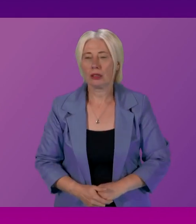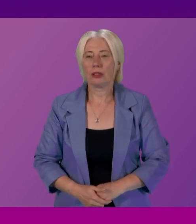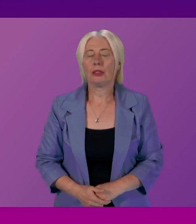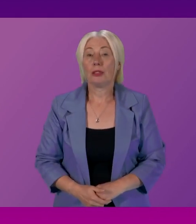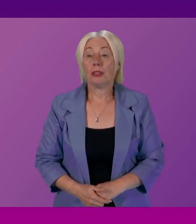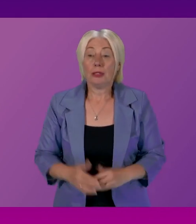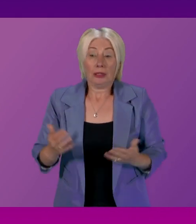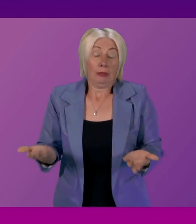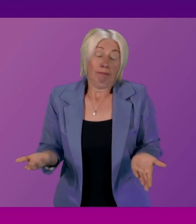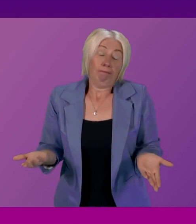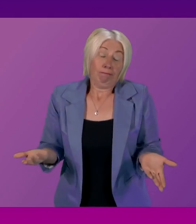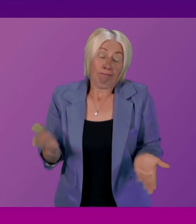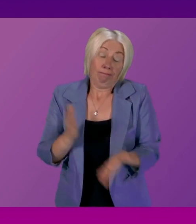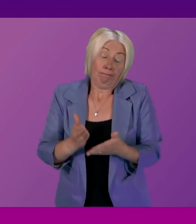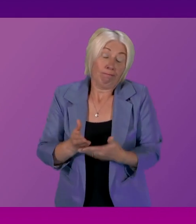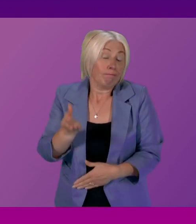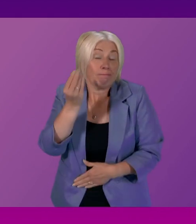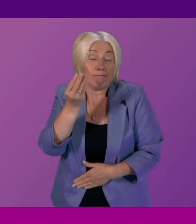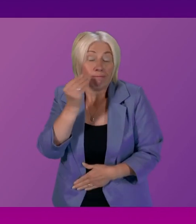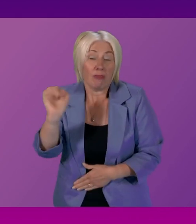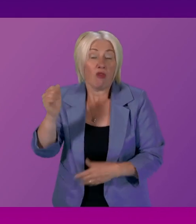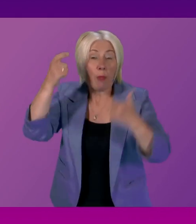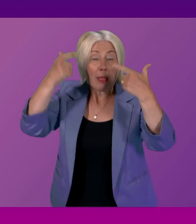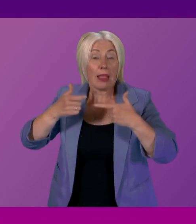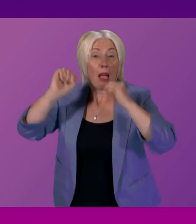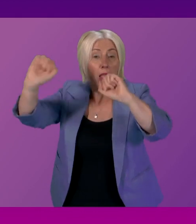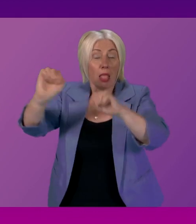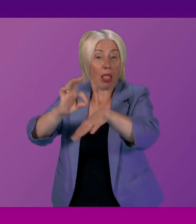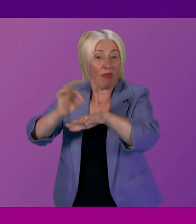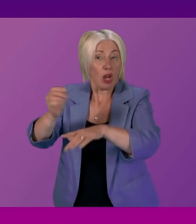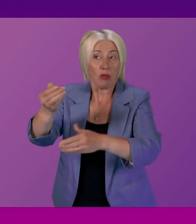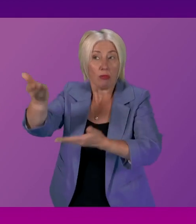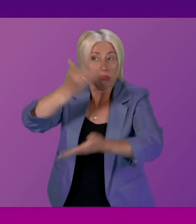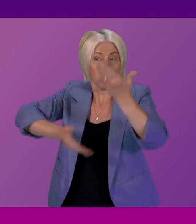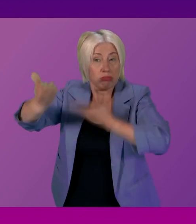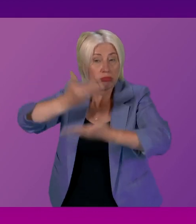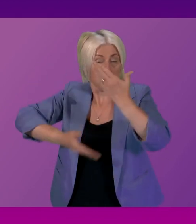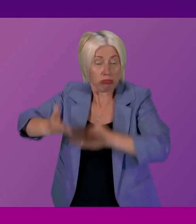Of course we will listen to the views of the legal profession, listen to the weight of